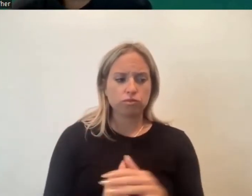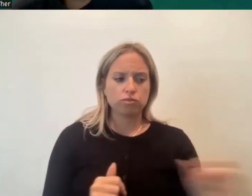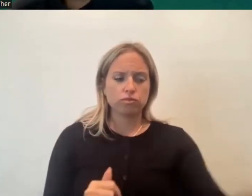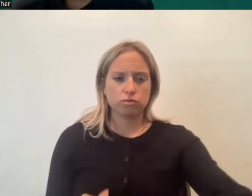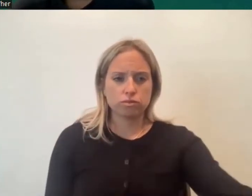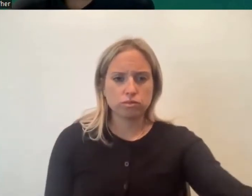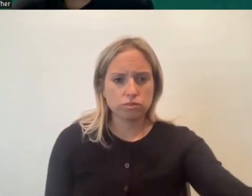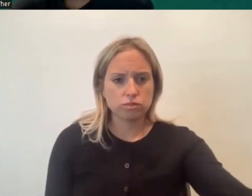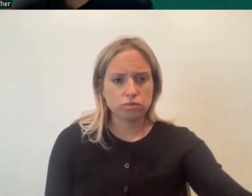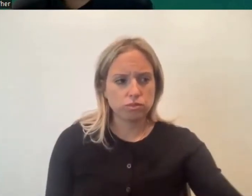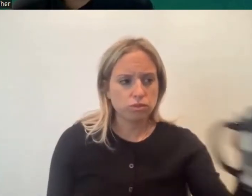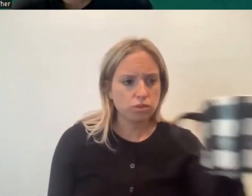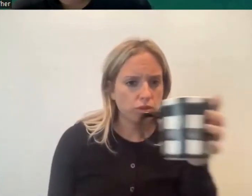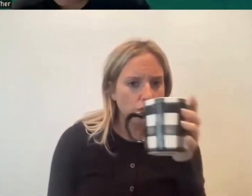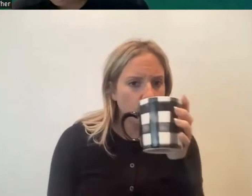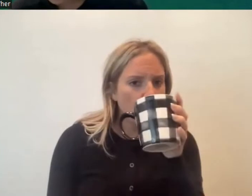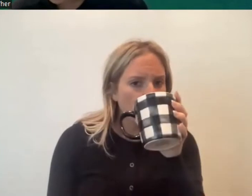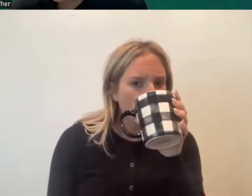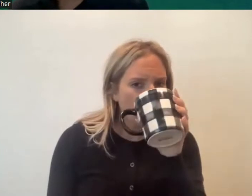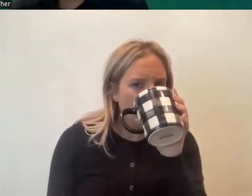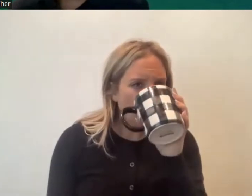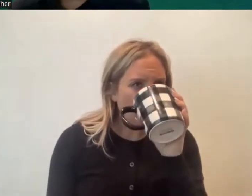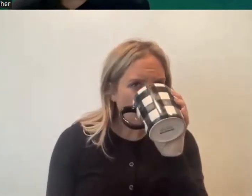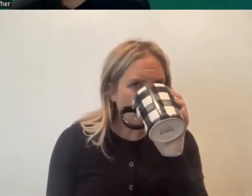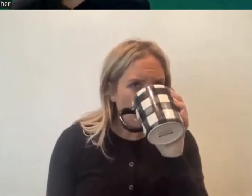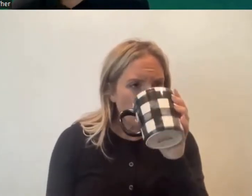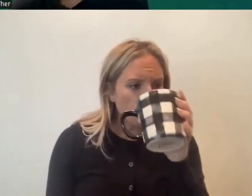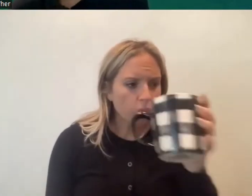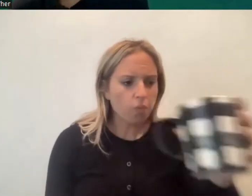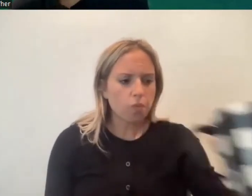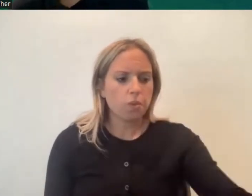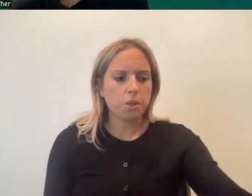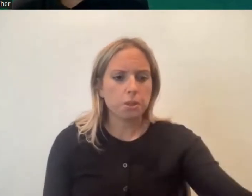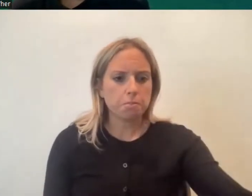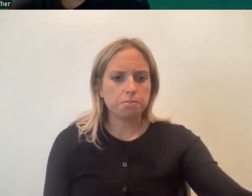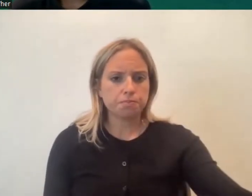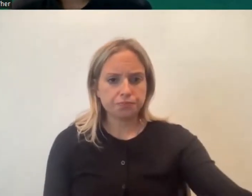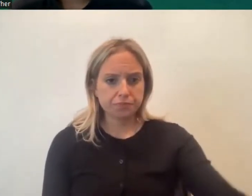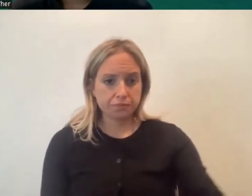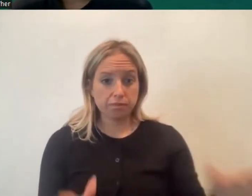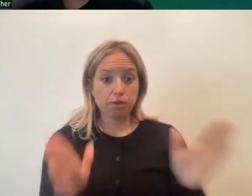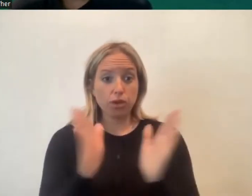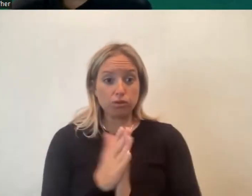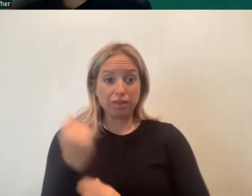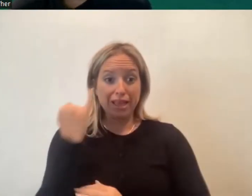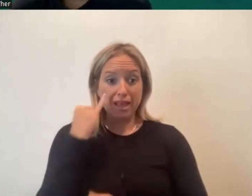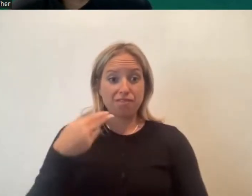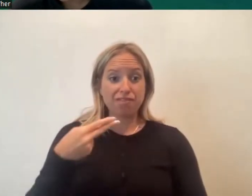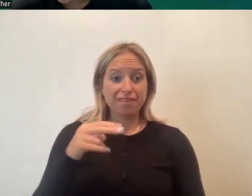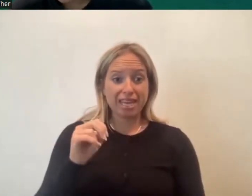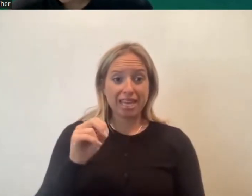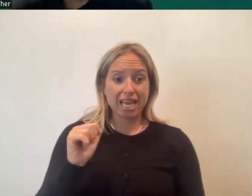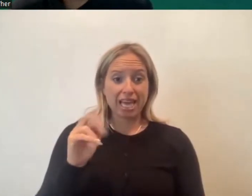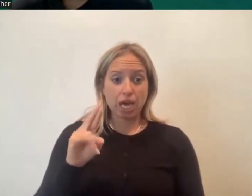So say I had my hearing, the judge denied my claim again, so the ALJ denied my claim.